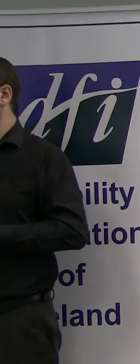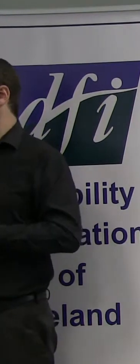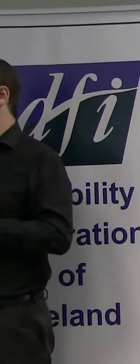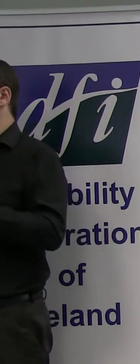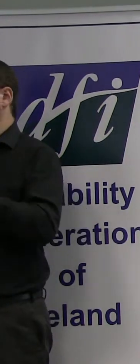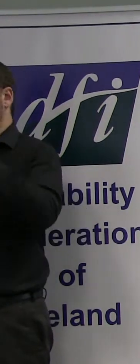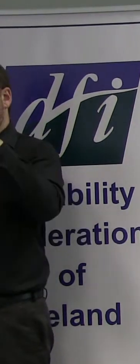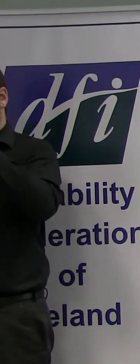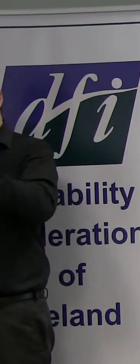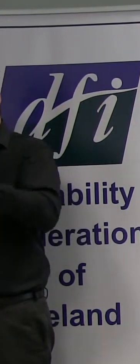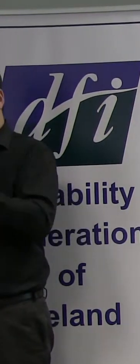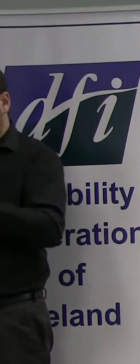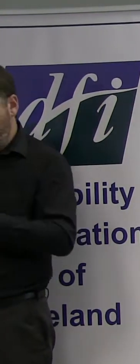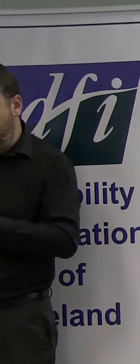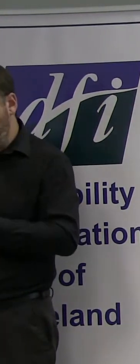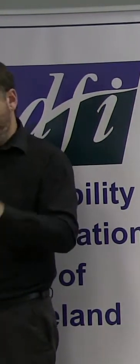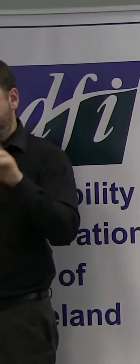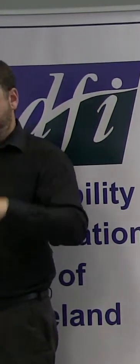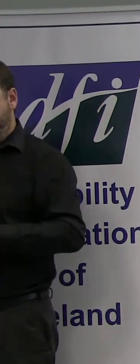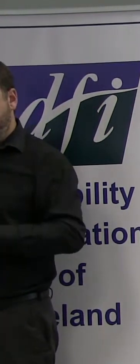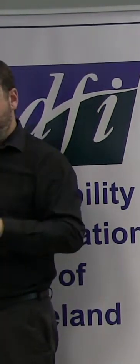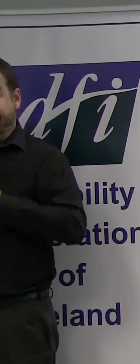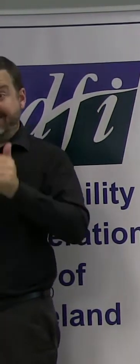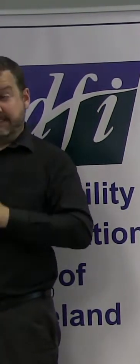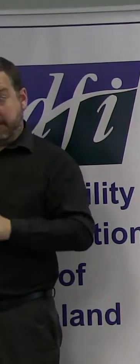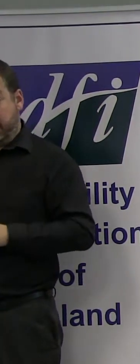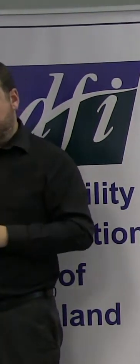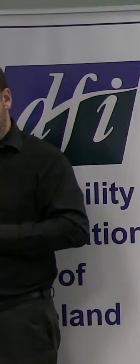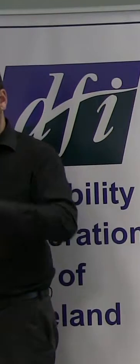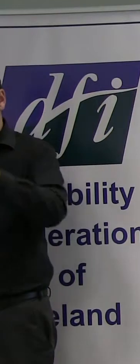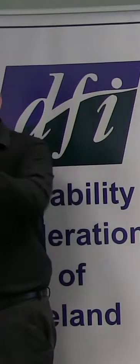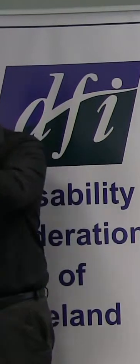benefit the activities and if there are we will consider that for this idea of